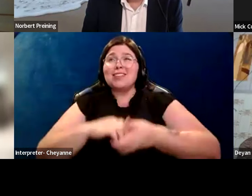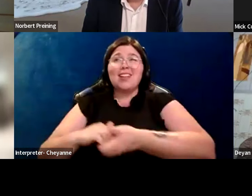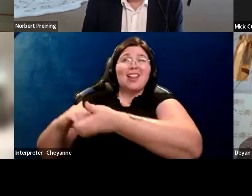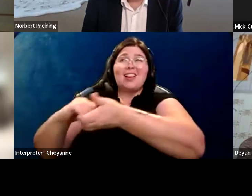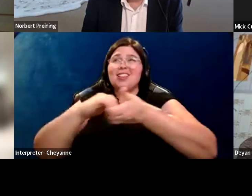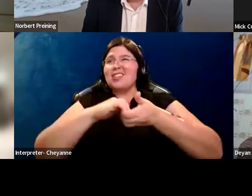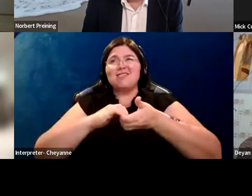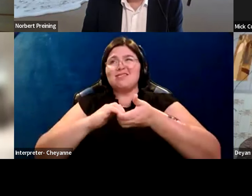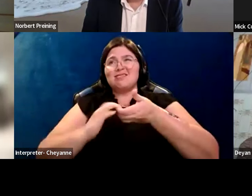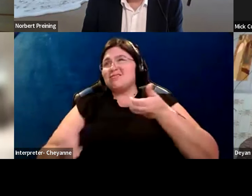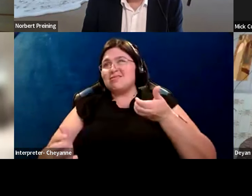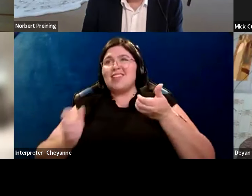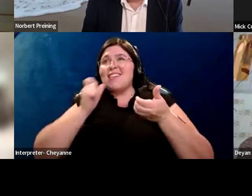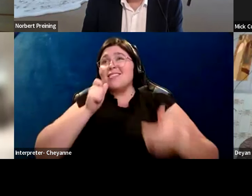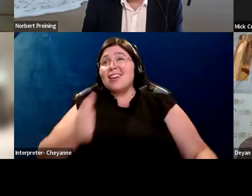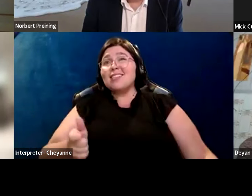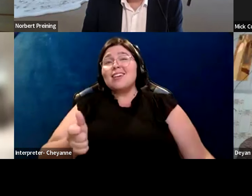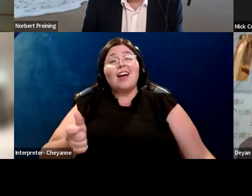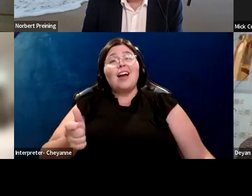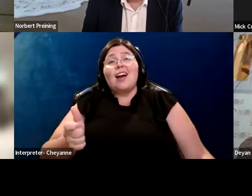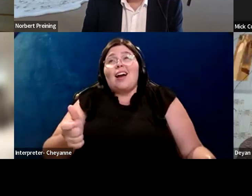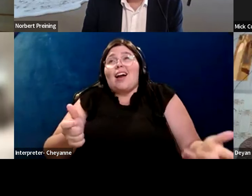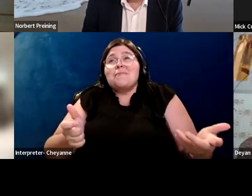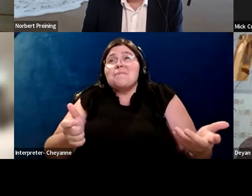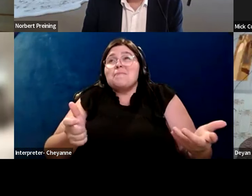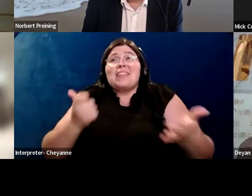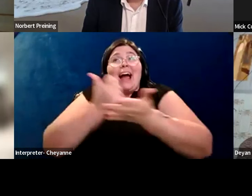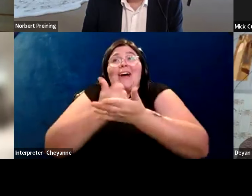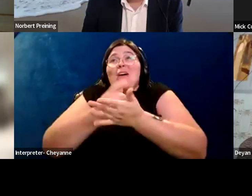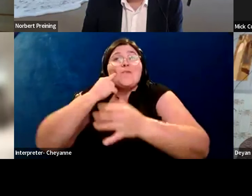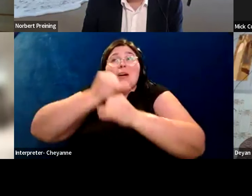And that's really not very useful for the industry as a whole.